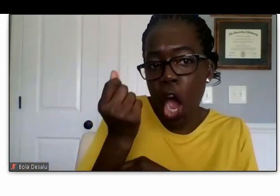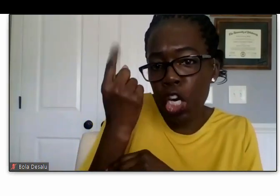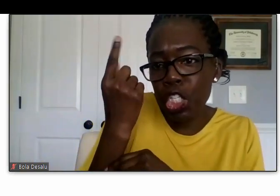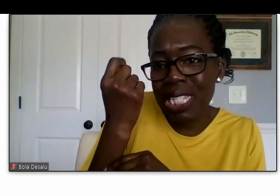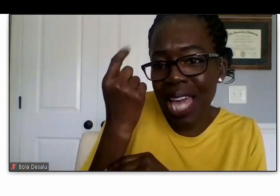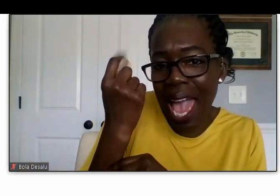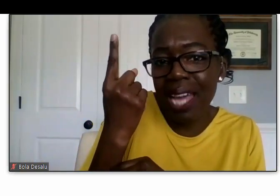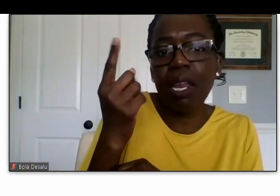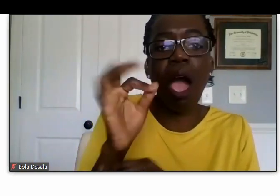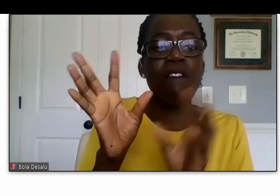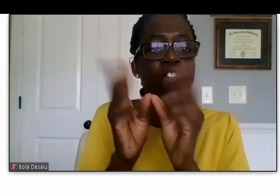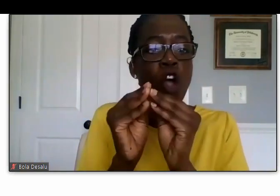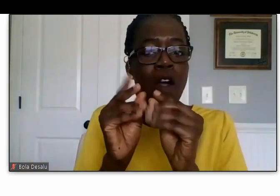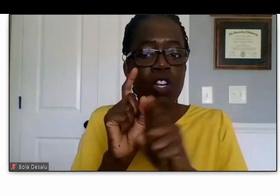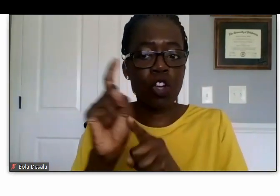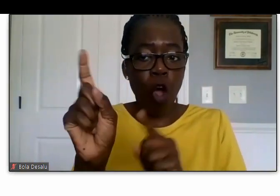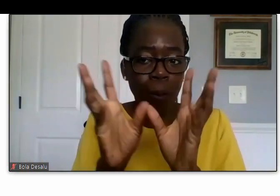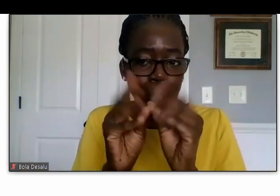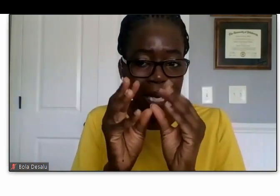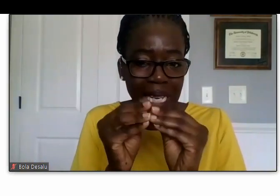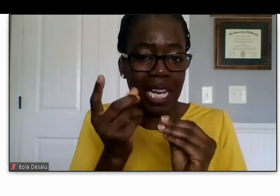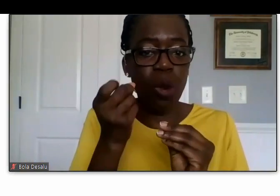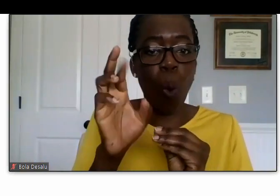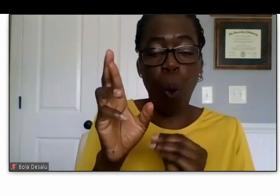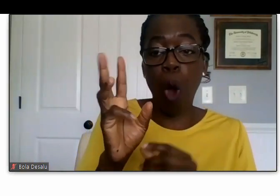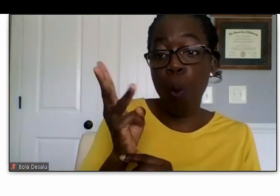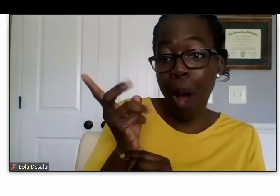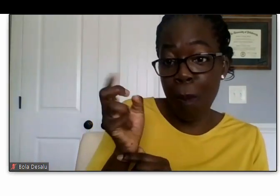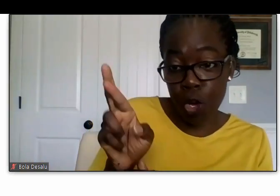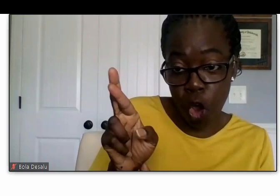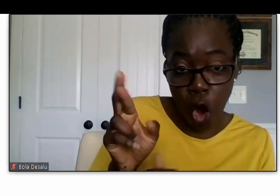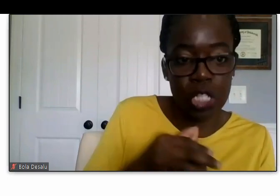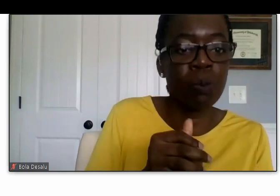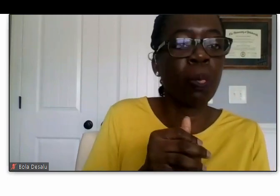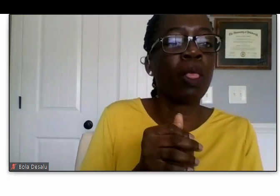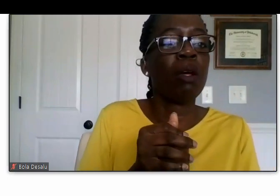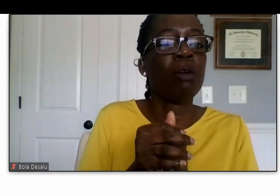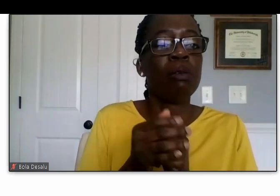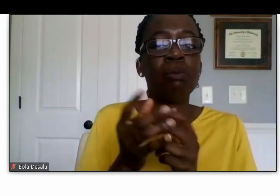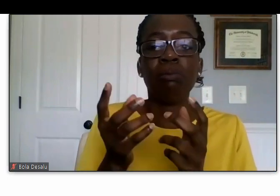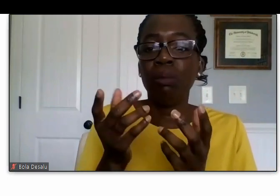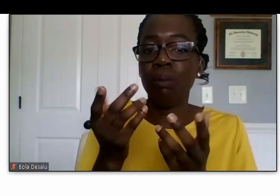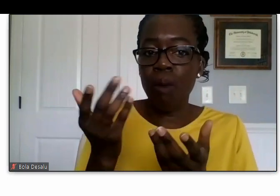it does increase understanding of conference call meetings or webinars.